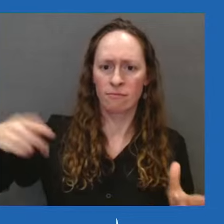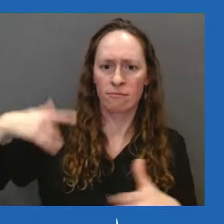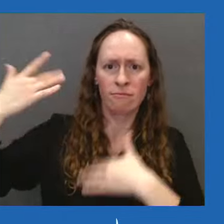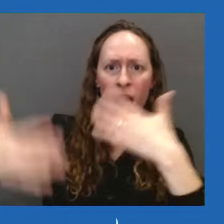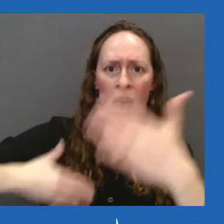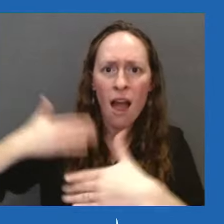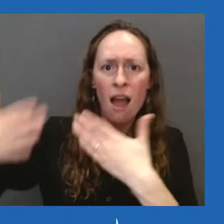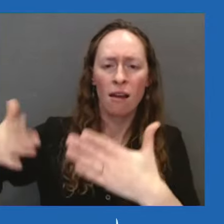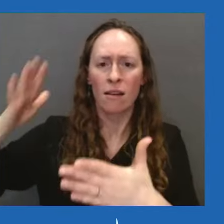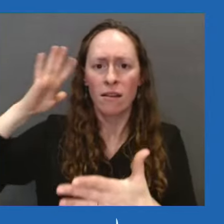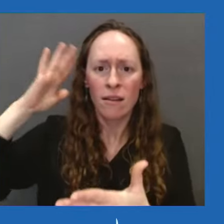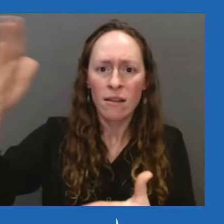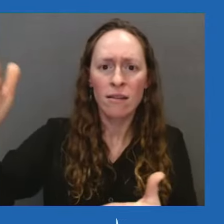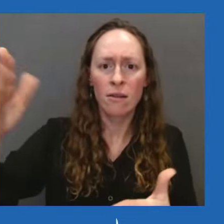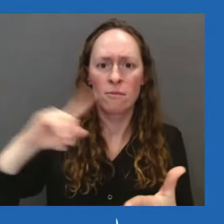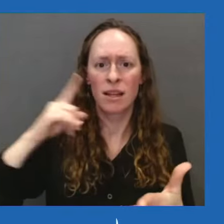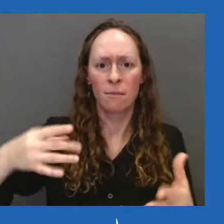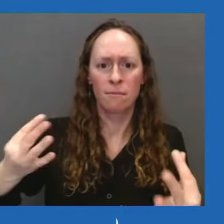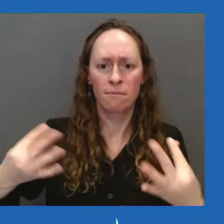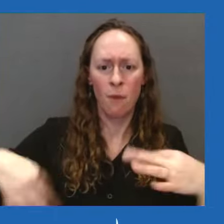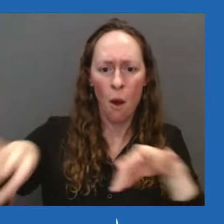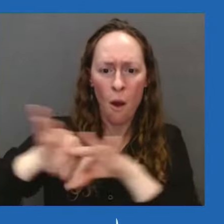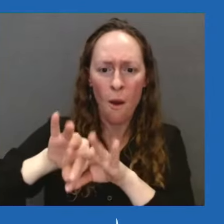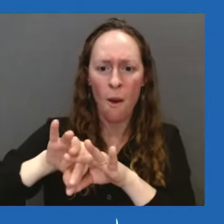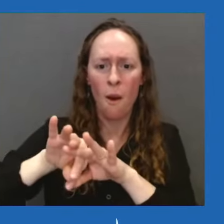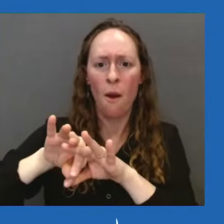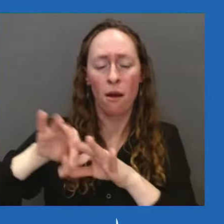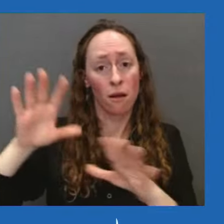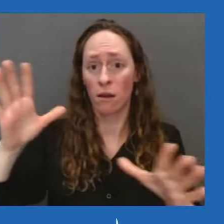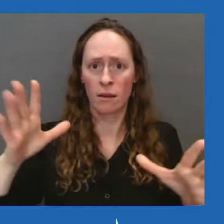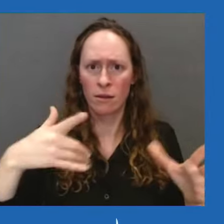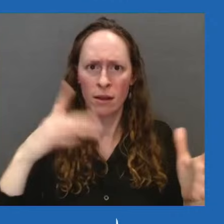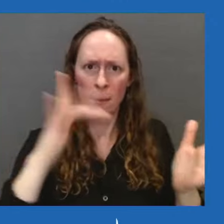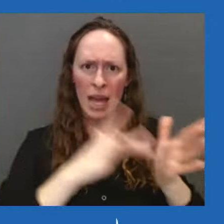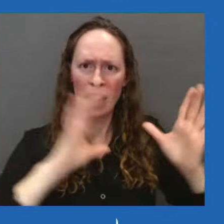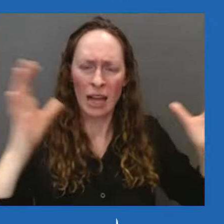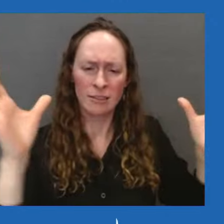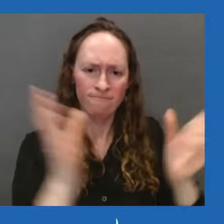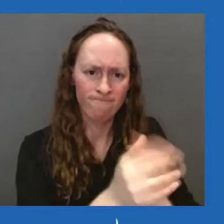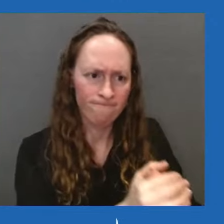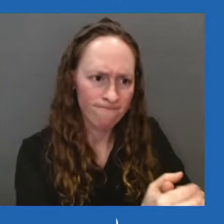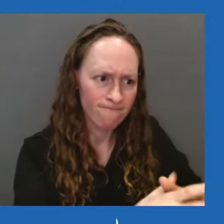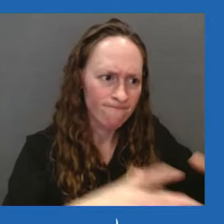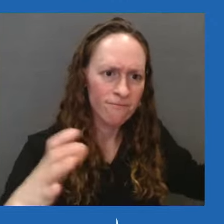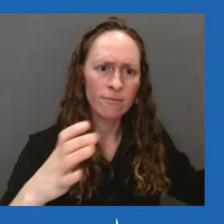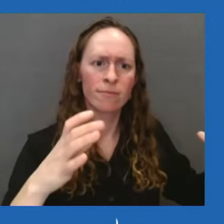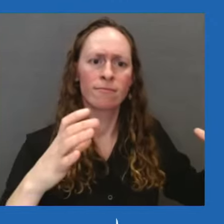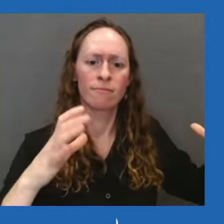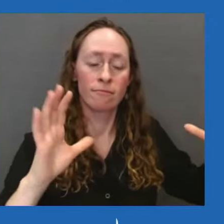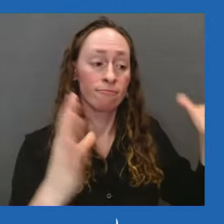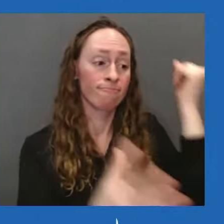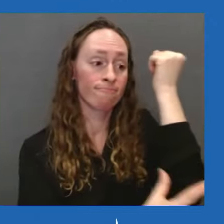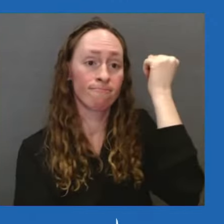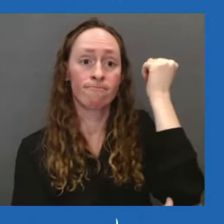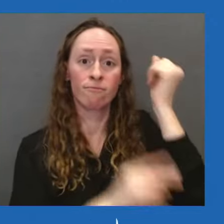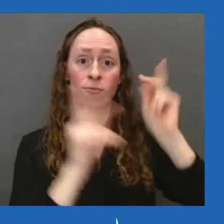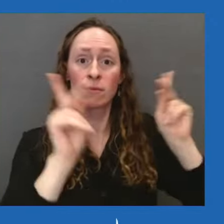Because when the middle class does well, everyone does well. We're investing in America. We're investing in Americans.